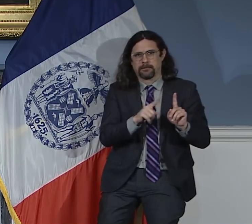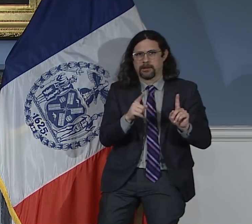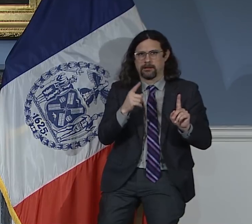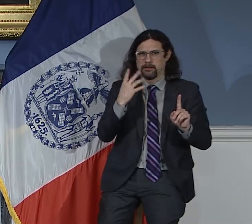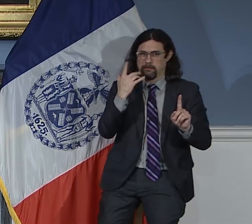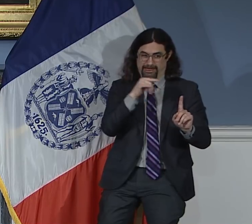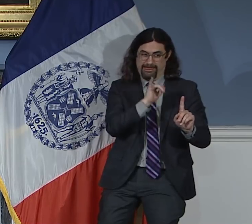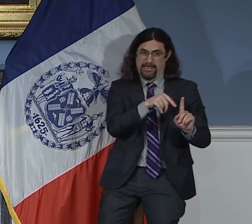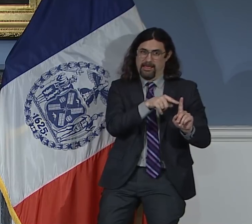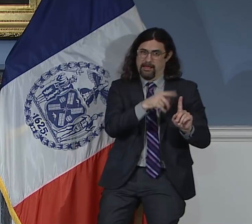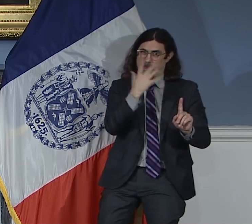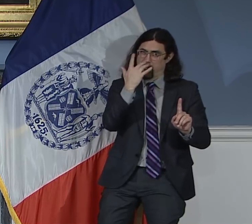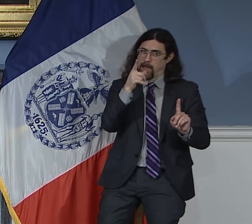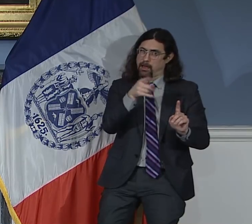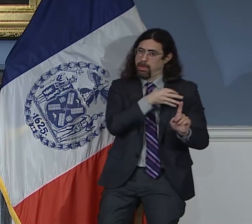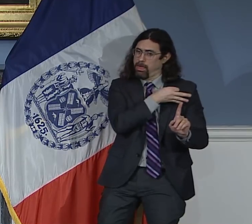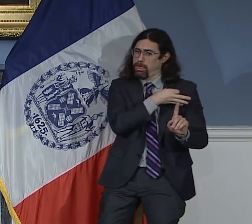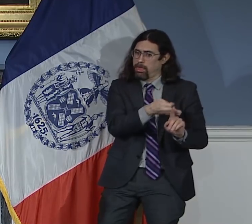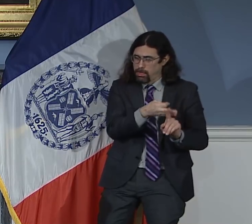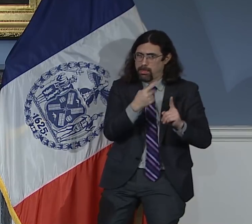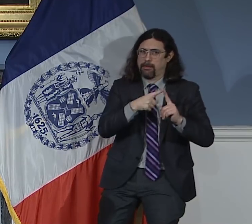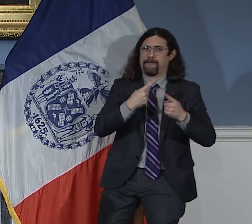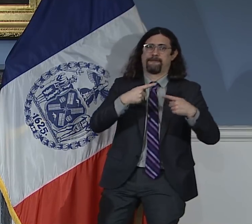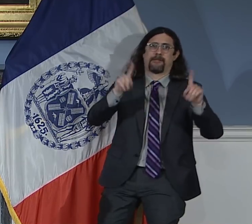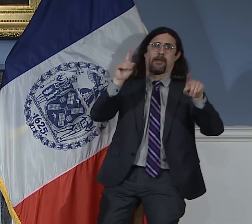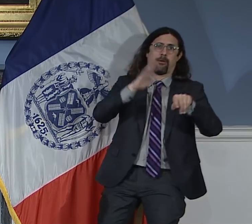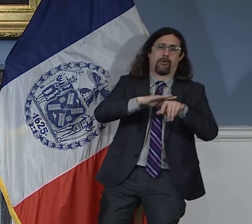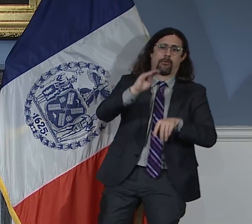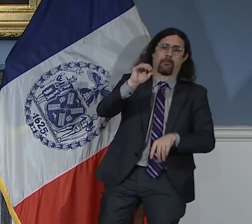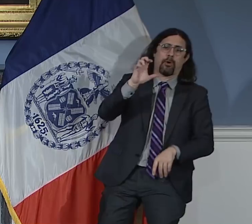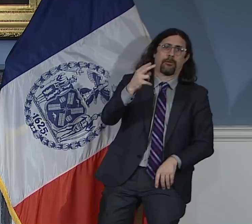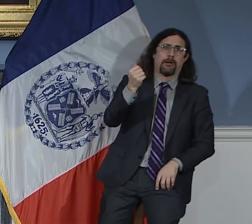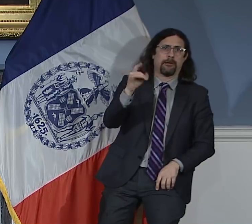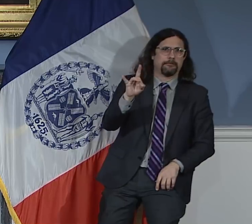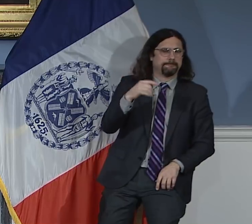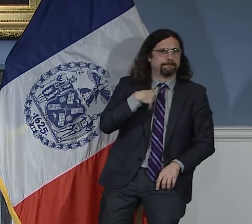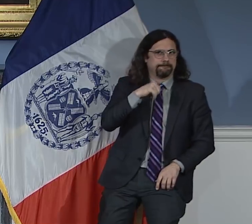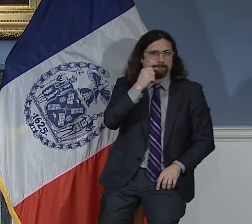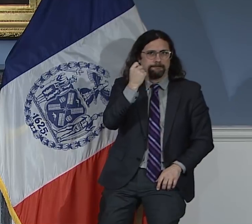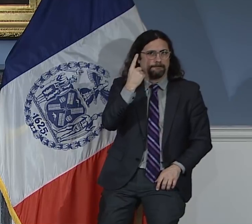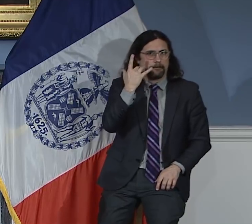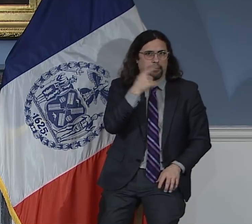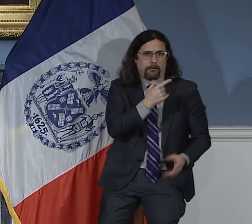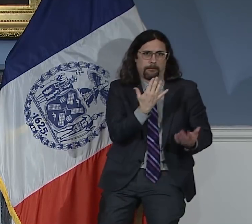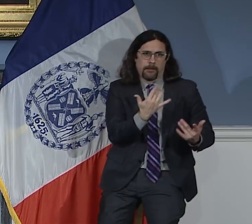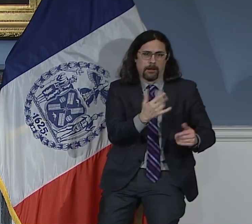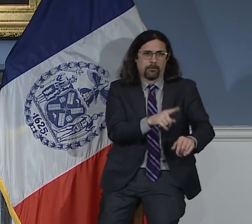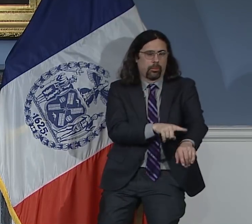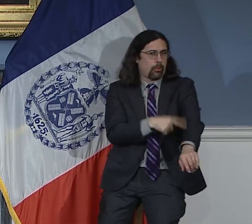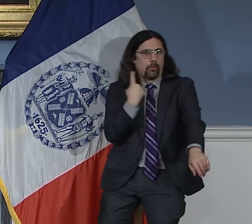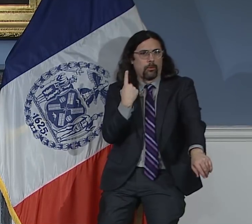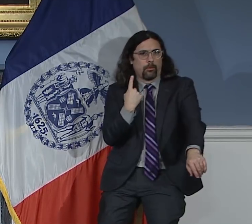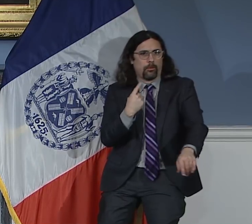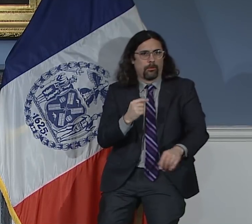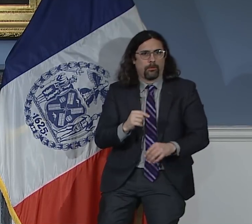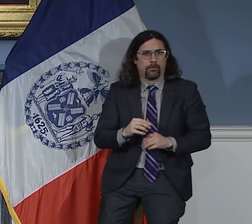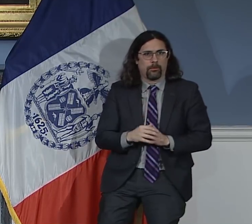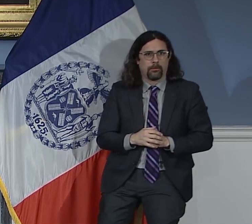INVOKE THE DEFENSE PRODUCTION ACT, WHICH HAS BEEN USED REPEATEDLY IN DECADES. SMSEE TOMEIV GEN WHAT WE KNEW ABOUT THIS